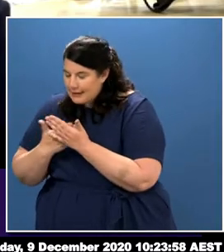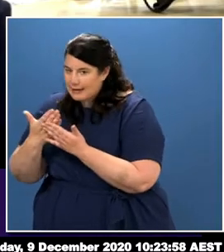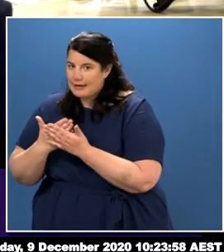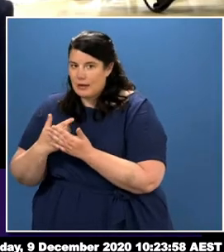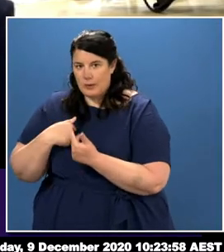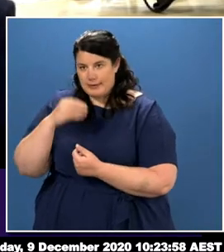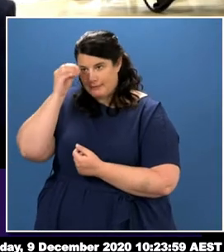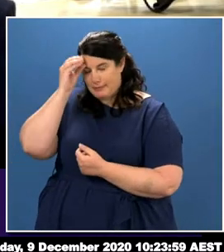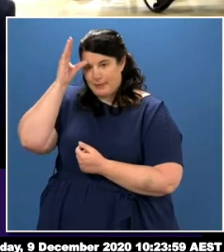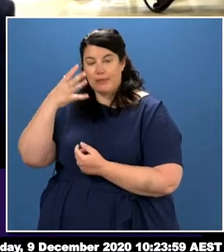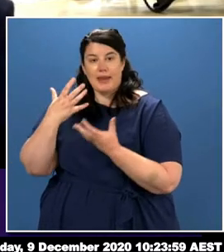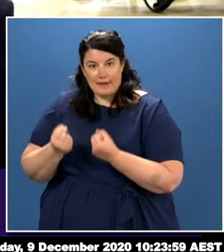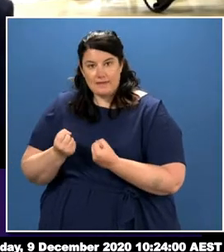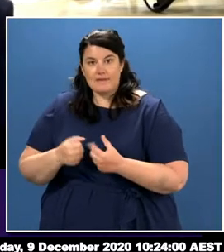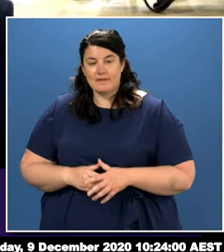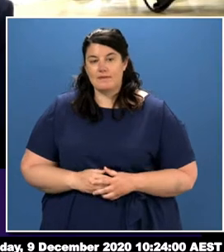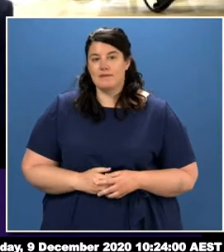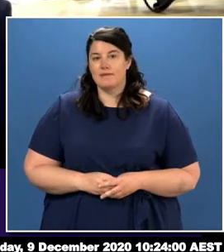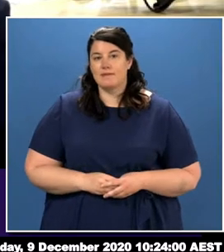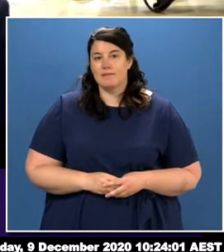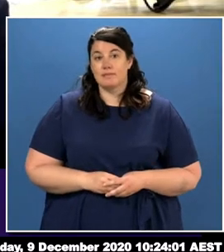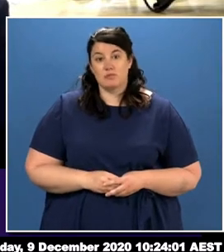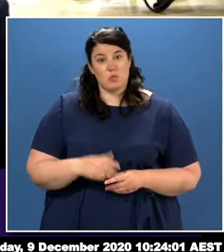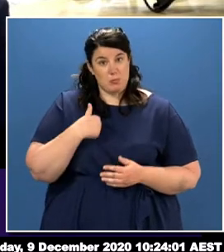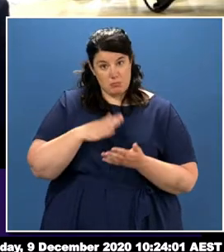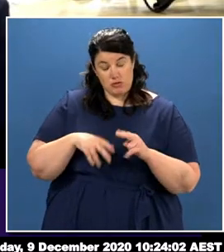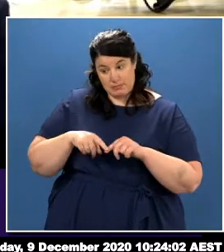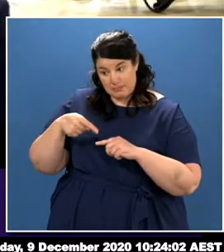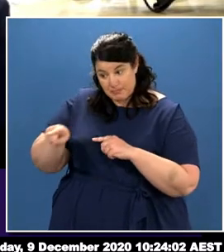There was always an expectation that you would do enough - that you